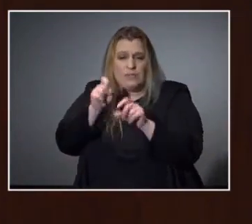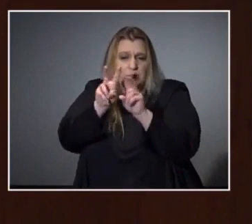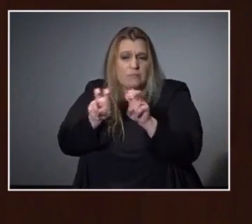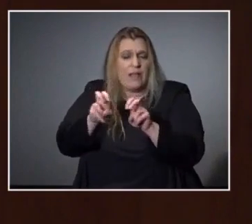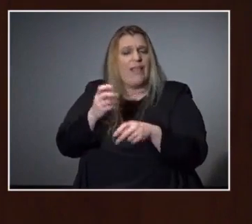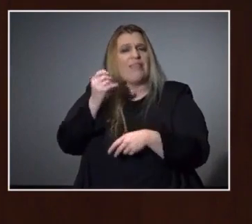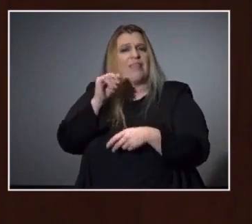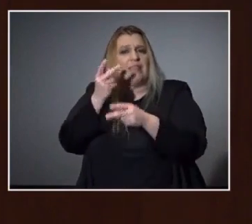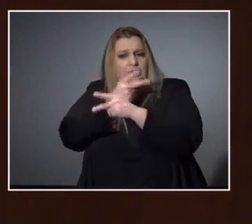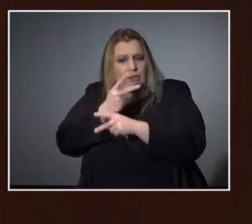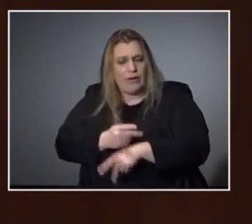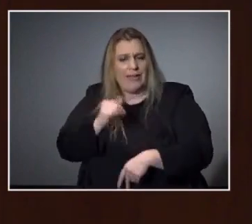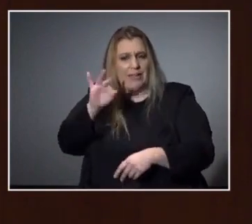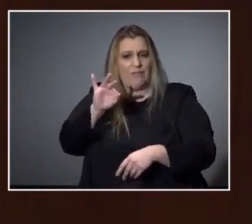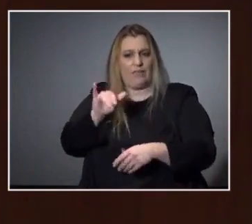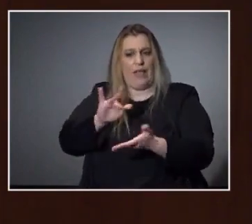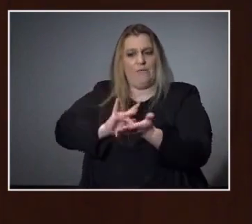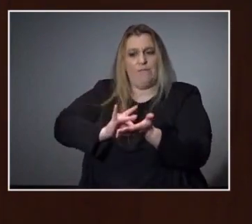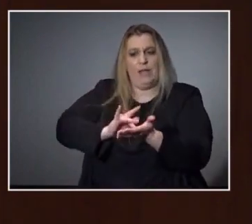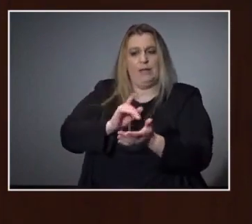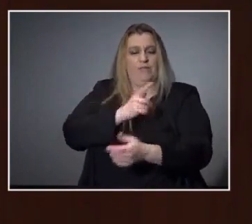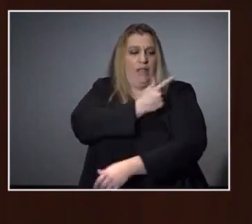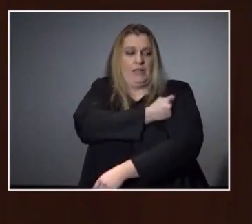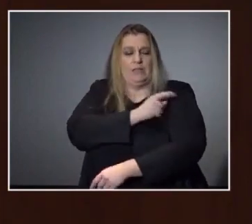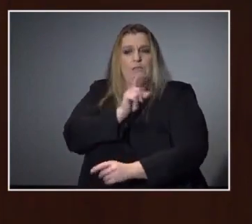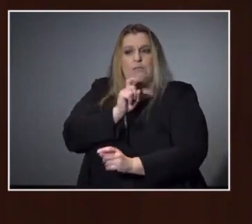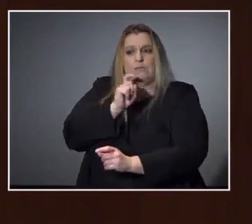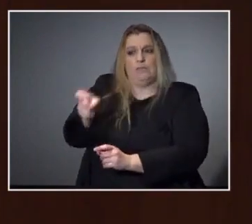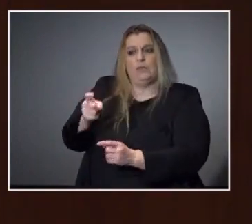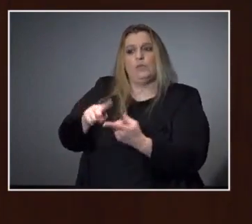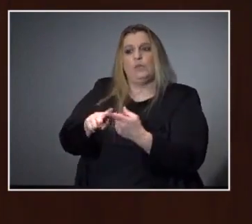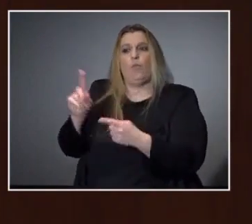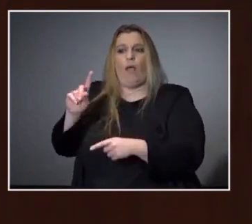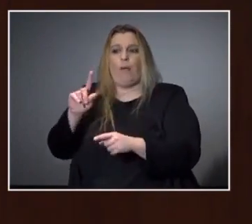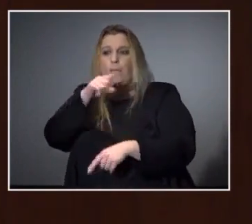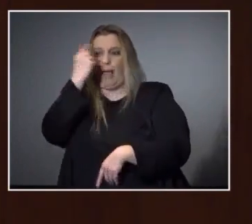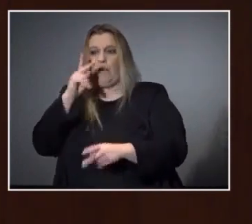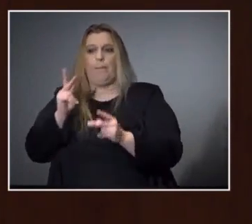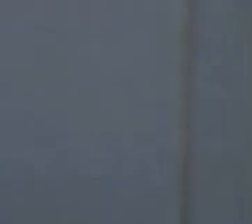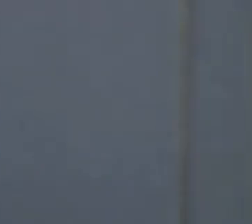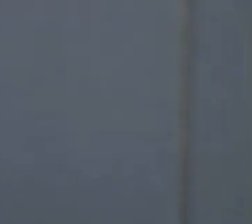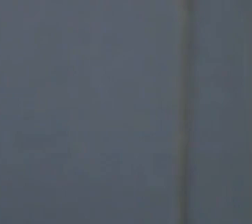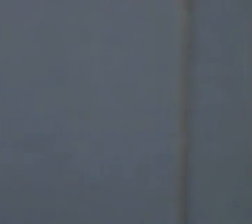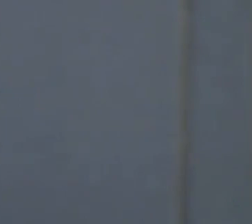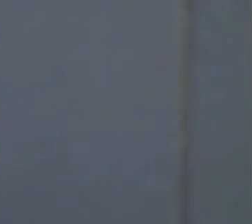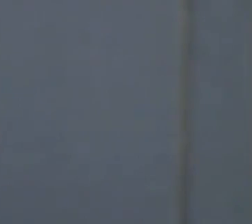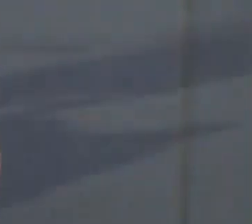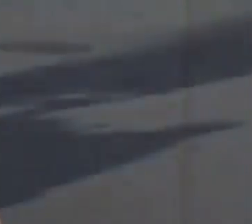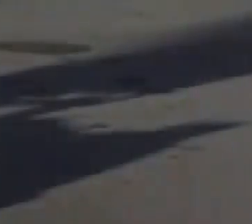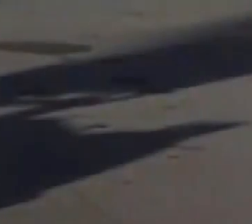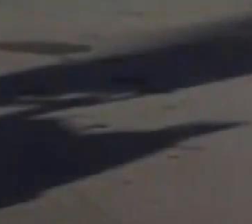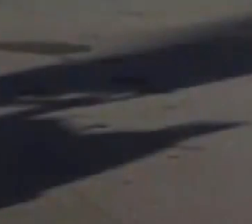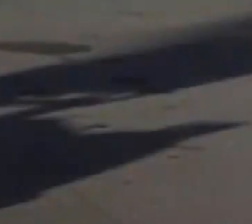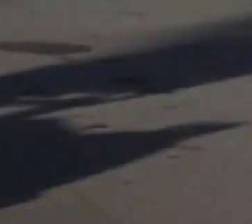THE SAME GOES FOR AFRICAN AMERICANS <"WE KNOW THERE'S A COUPLE OF THINGS THAT COULD BE HAPPENING CERTAINLY HESITANCY BUT ALSO ARE WE